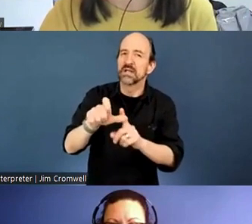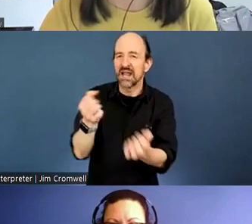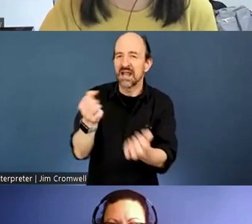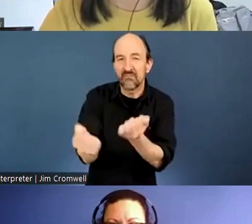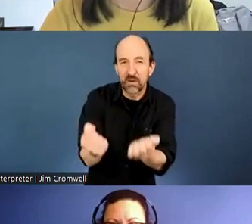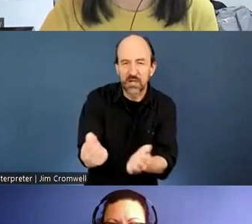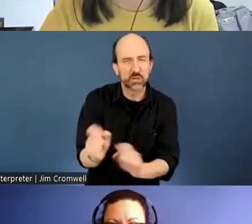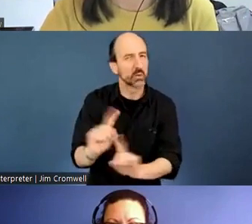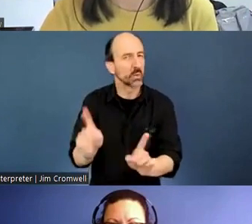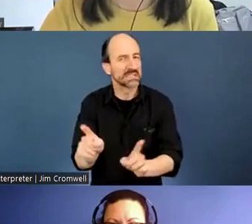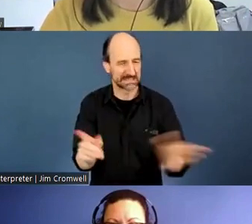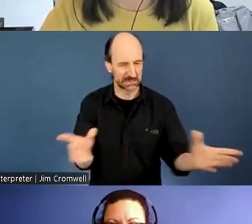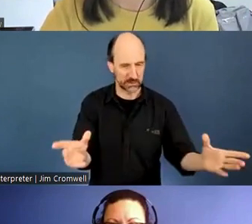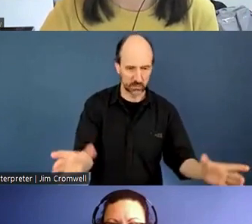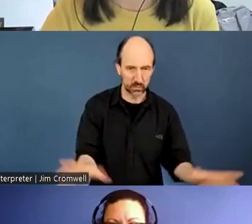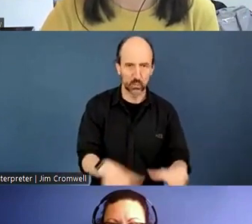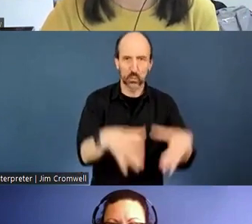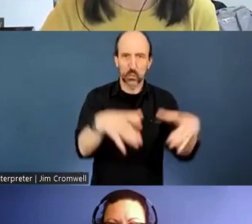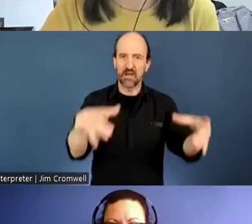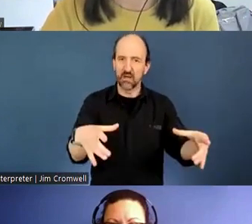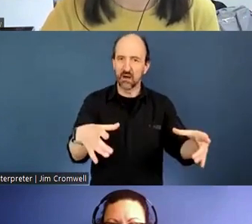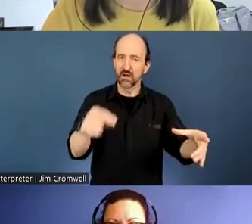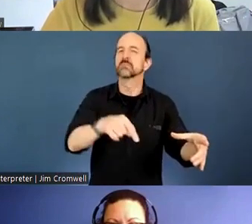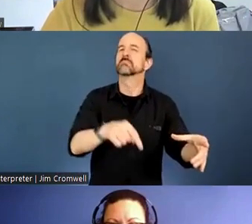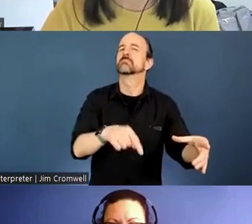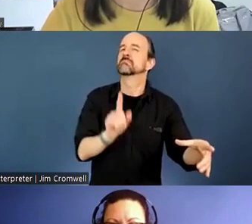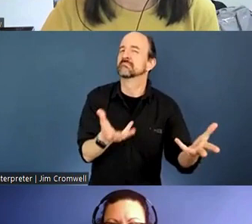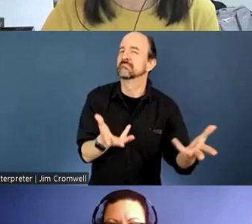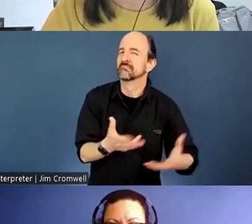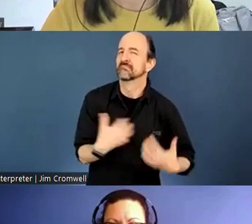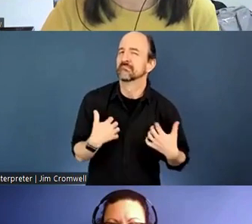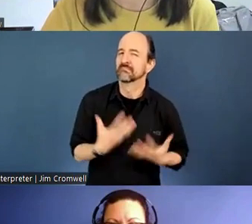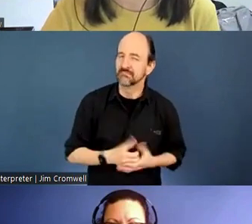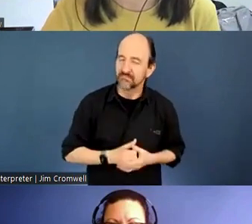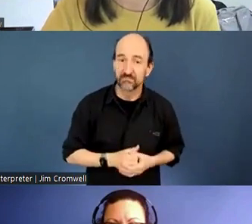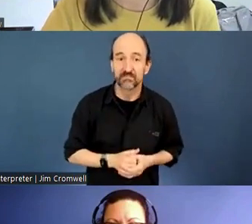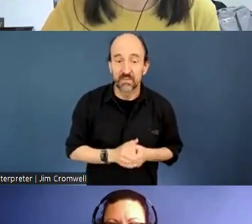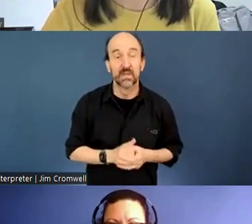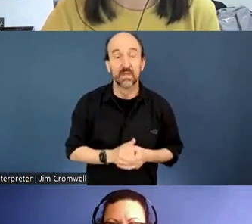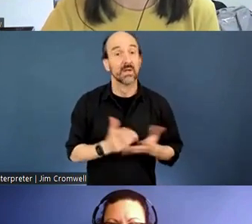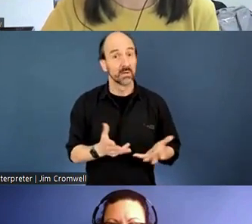and so on and so forth. Now we have learned that the